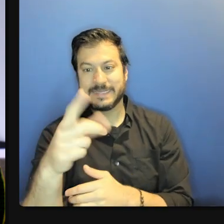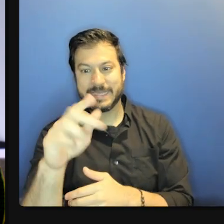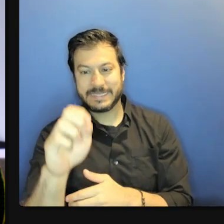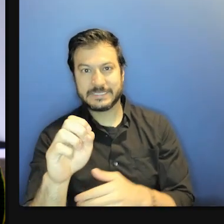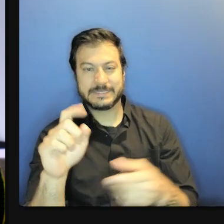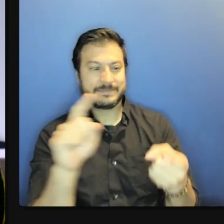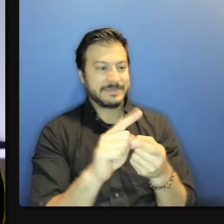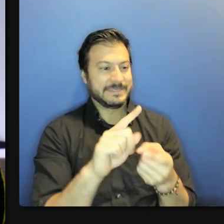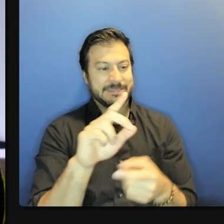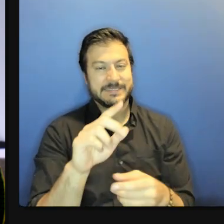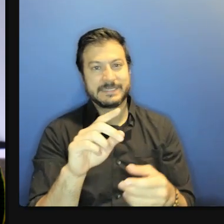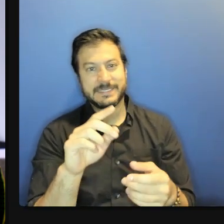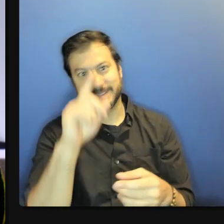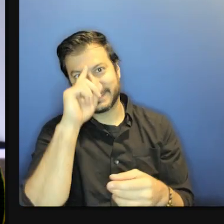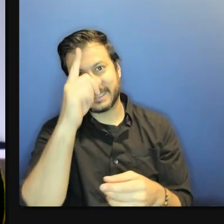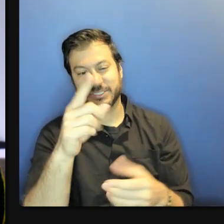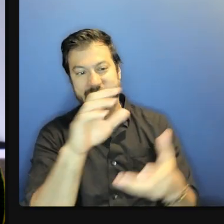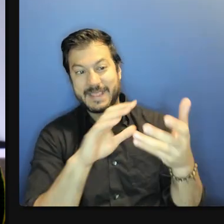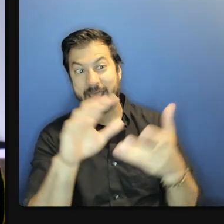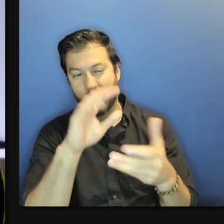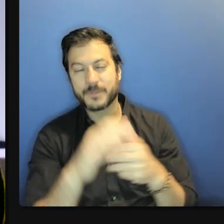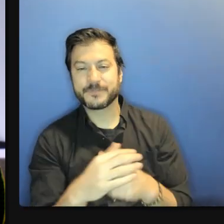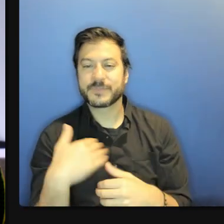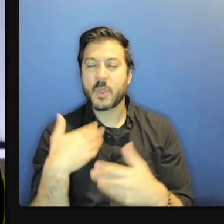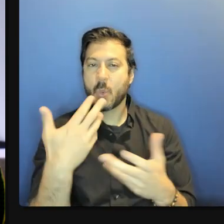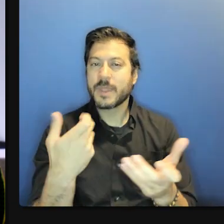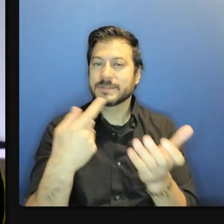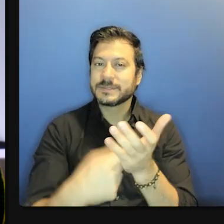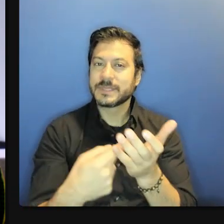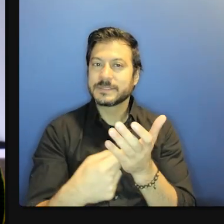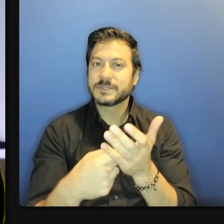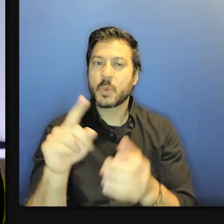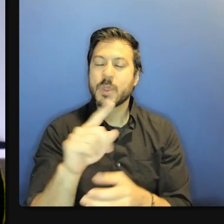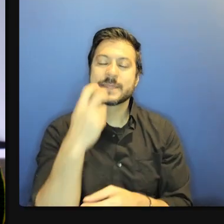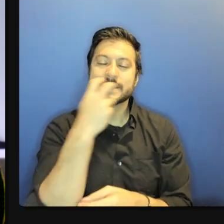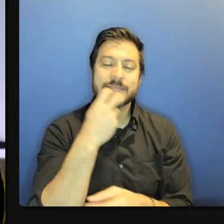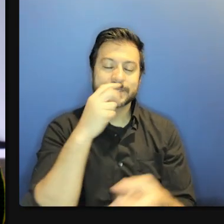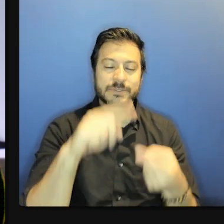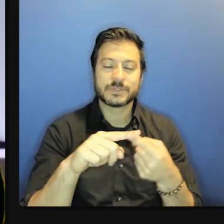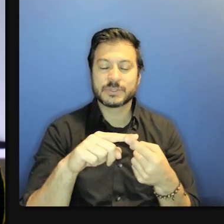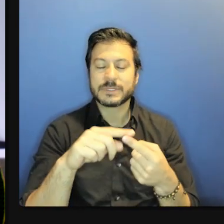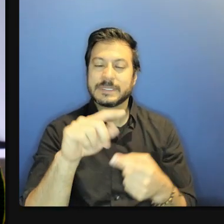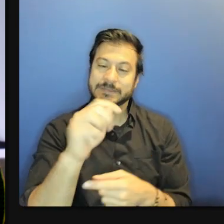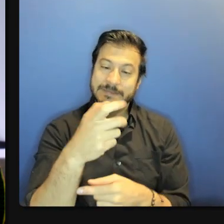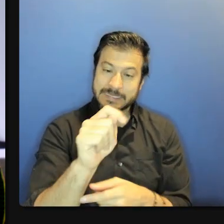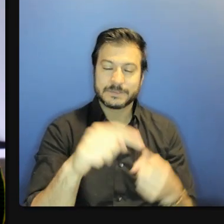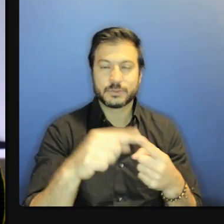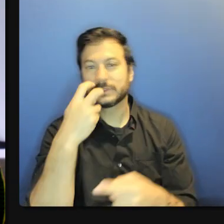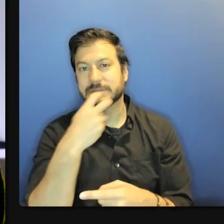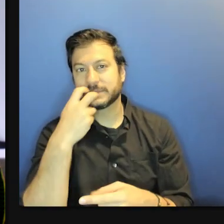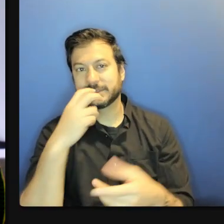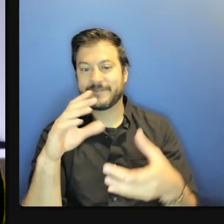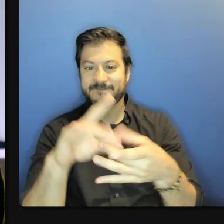meets intelligent cloud. I want to start off today by discussing where text-to-speech fits within Cognitive Services.